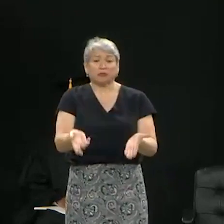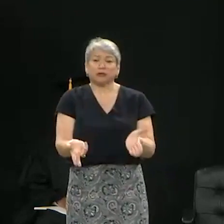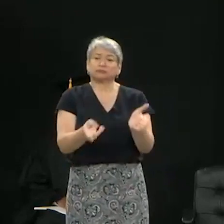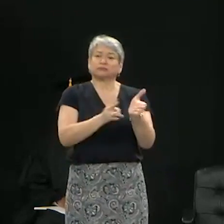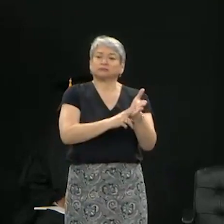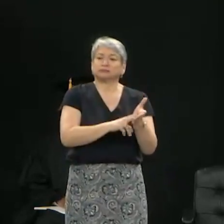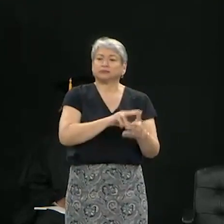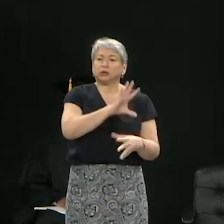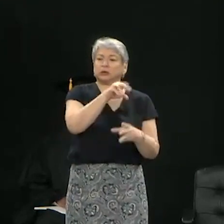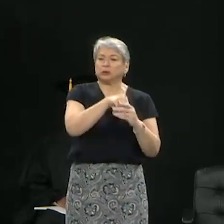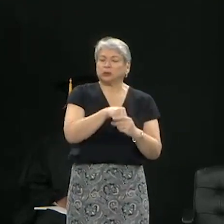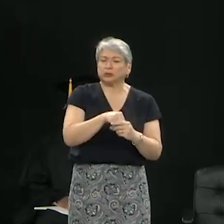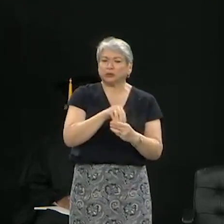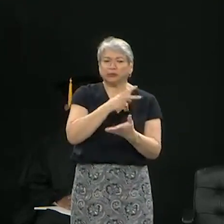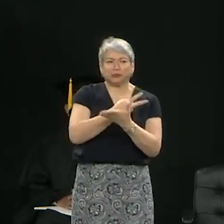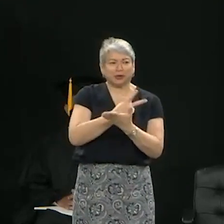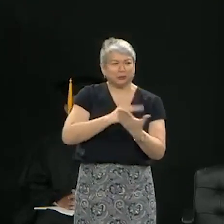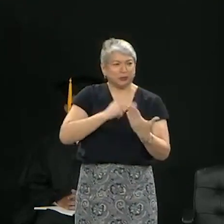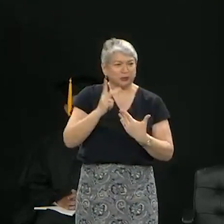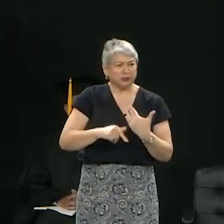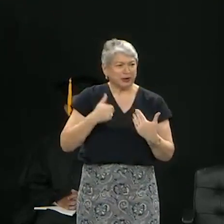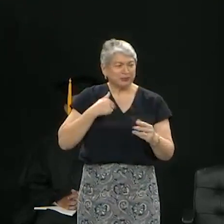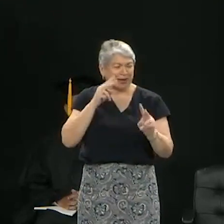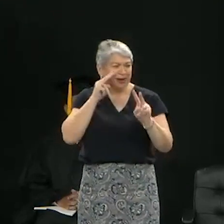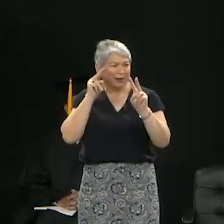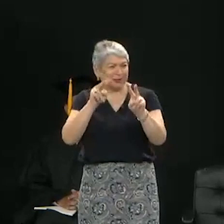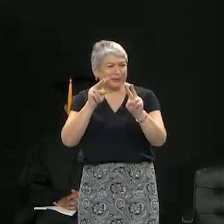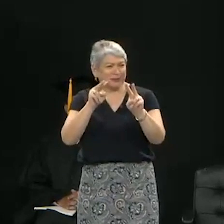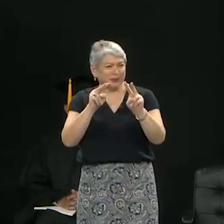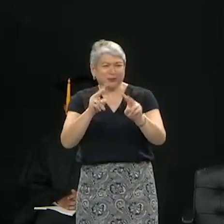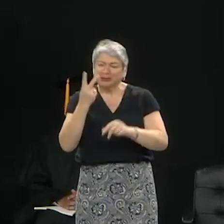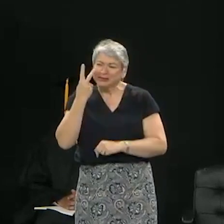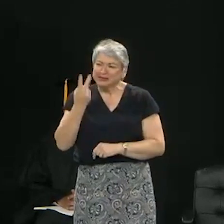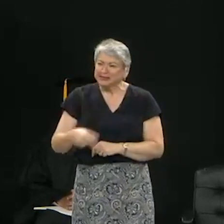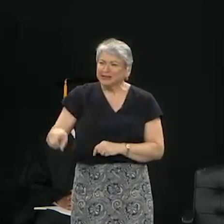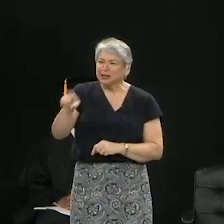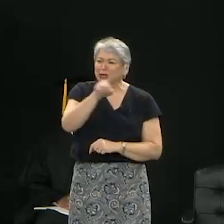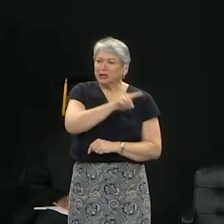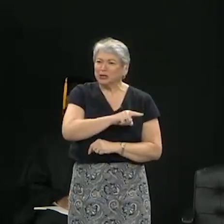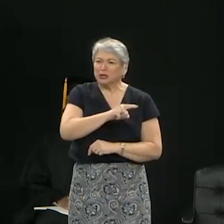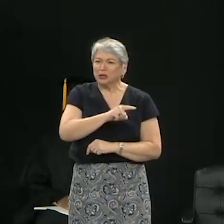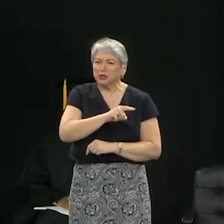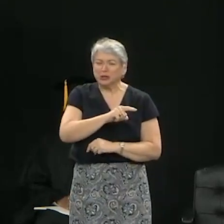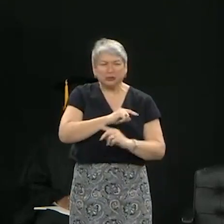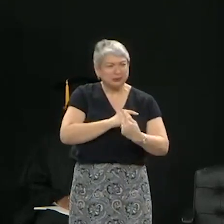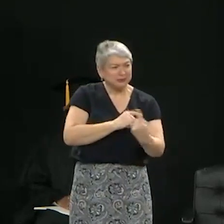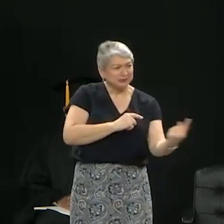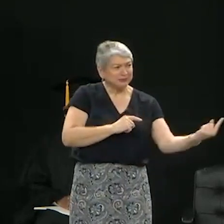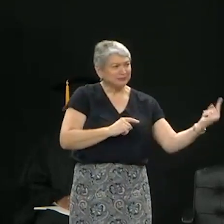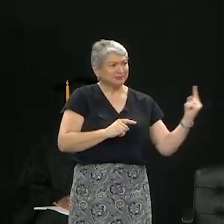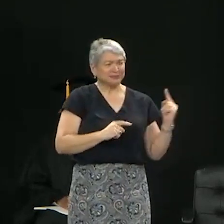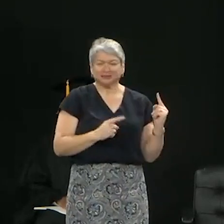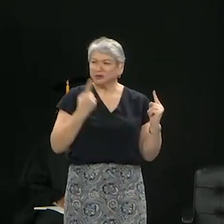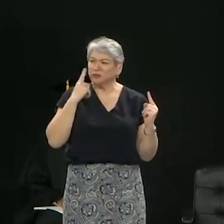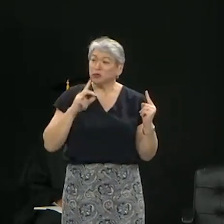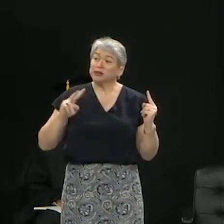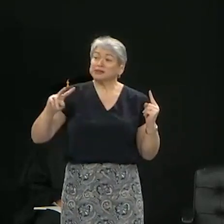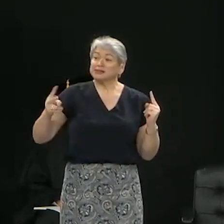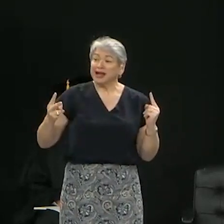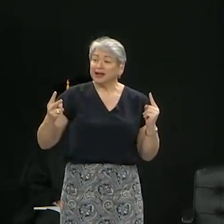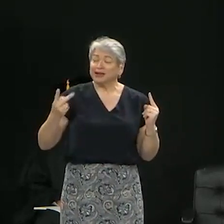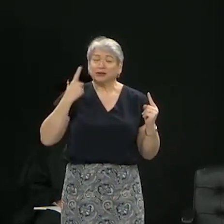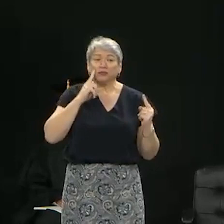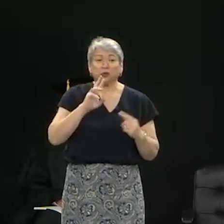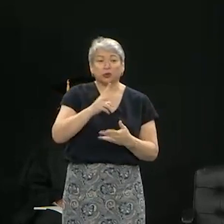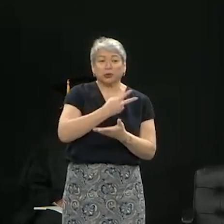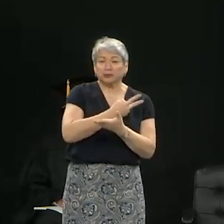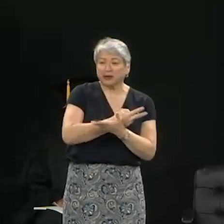I look forward to seeing you walk across this very stage for a second time for your master's or specialist,